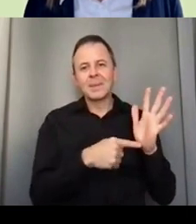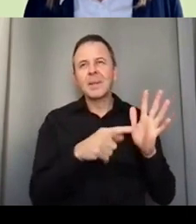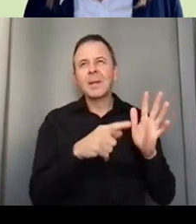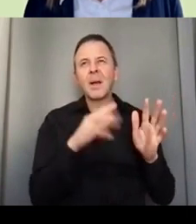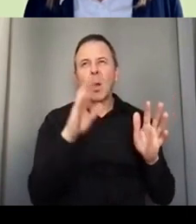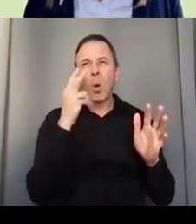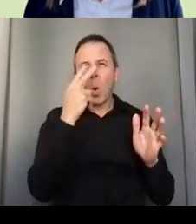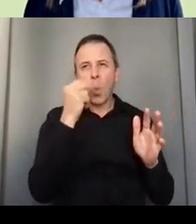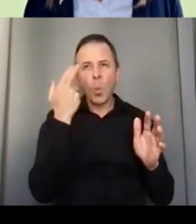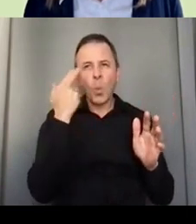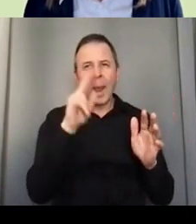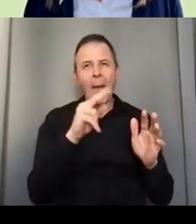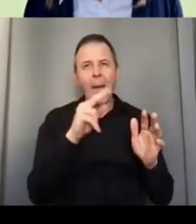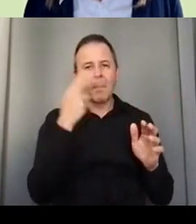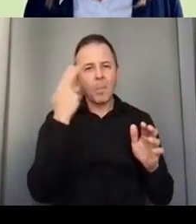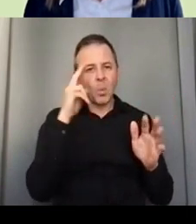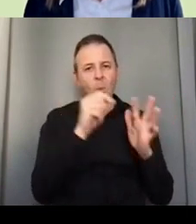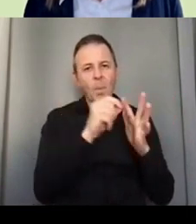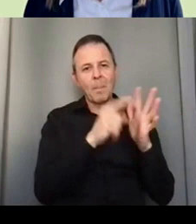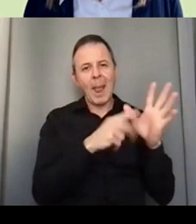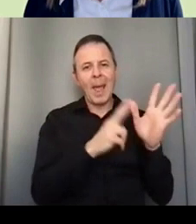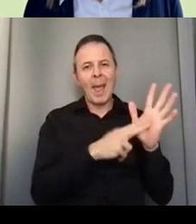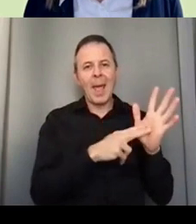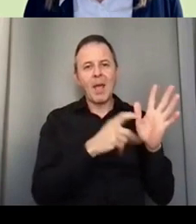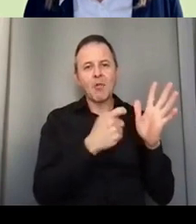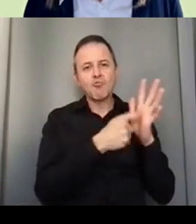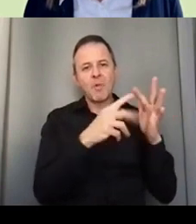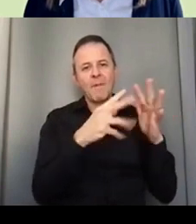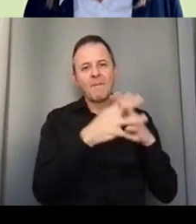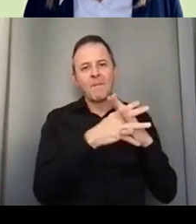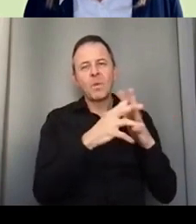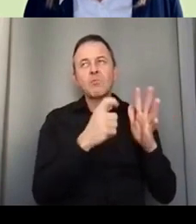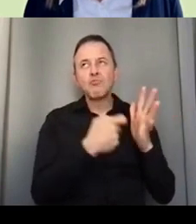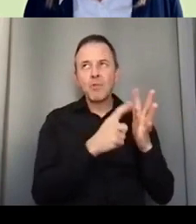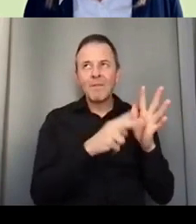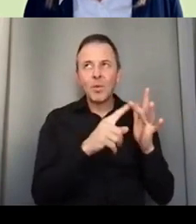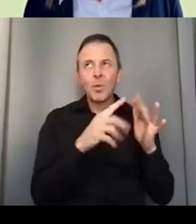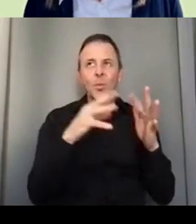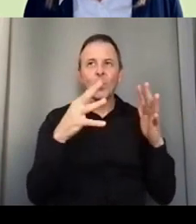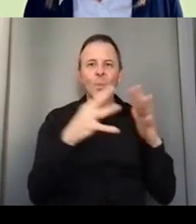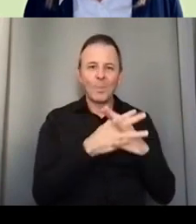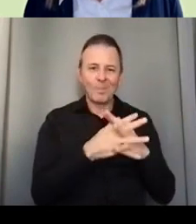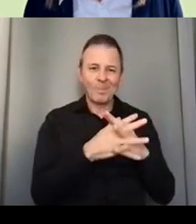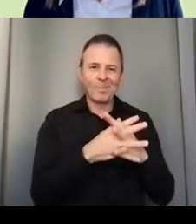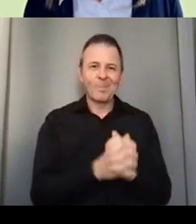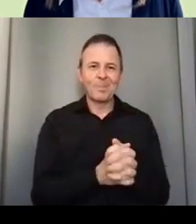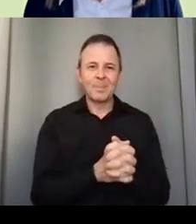plan review used to be called a review and at any time if your